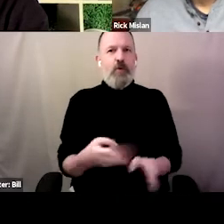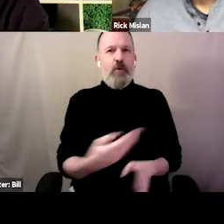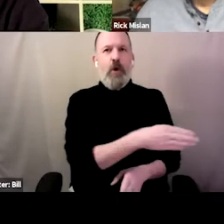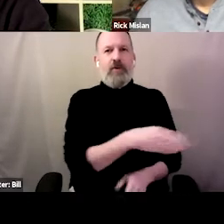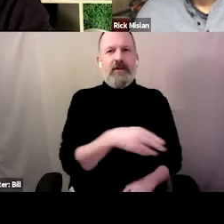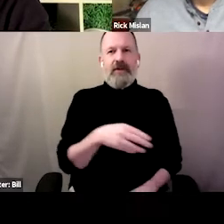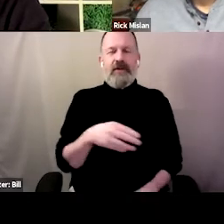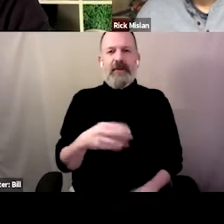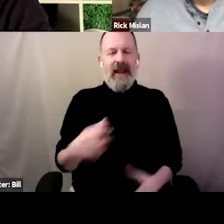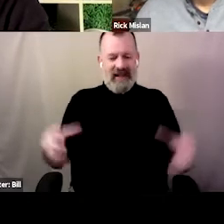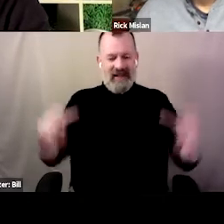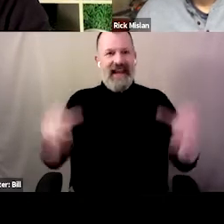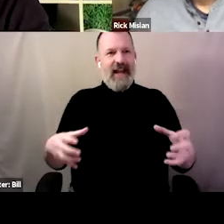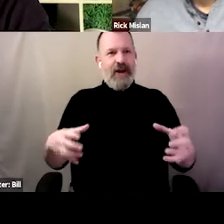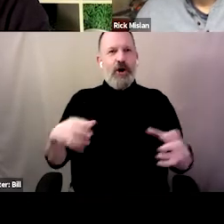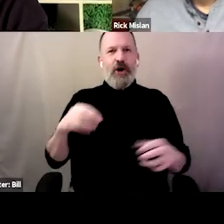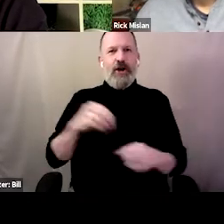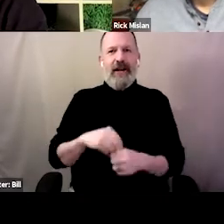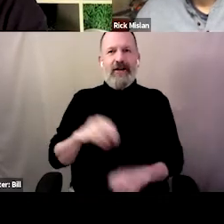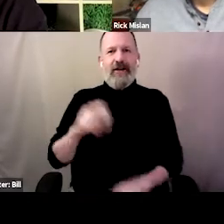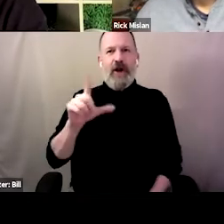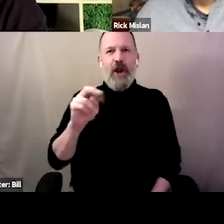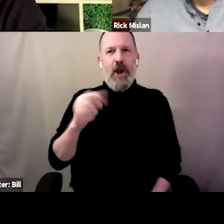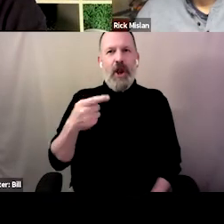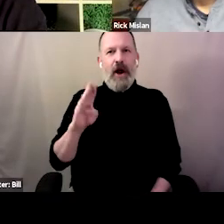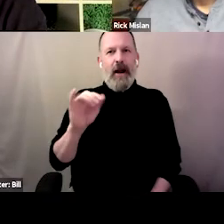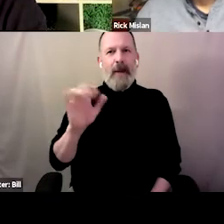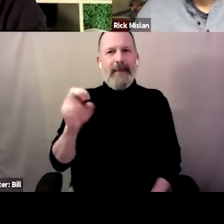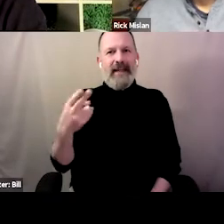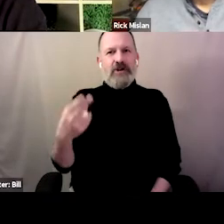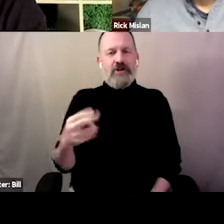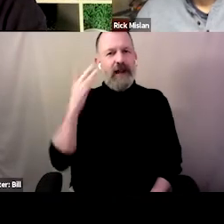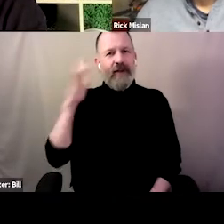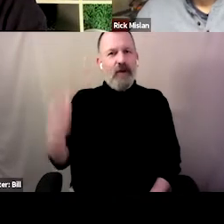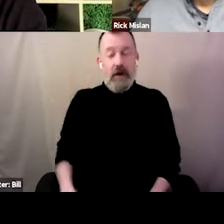and prove that you can do it right. CalebBarlow: Probably wouldn't be hard to figure out for some advanced adversary